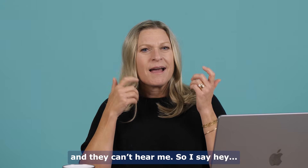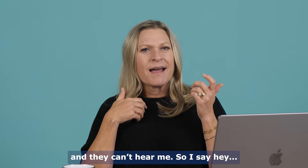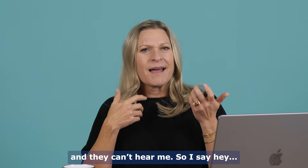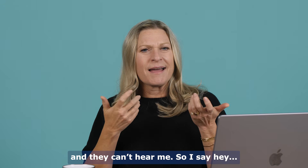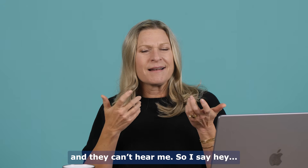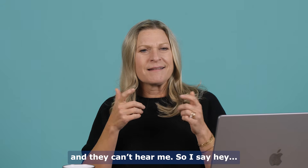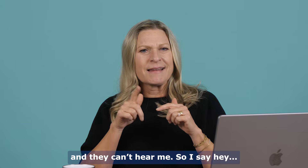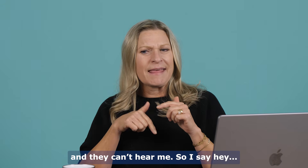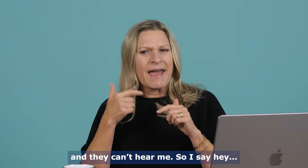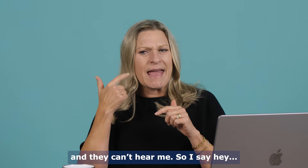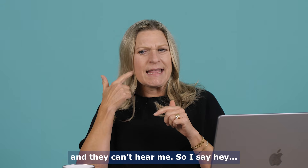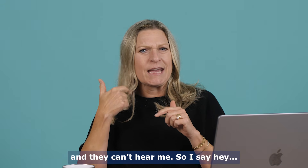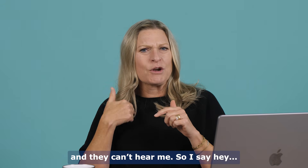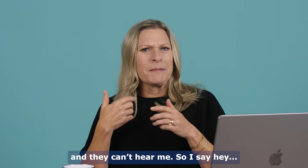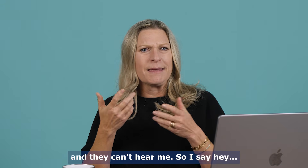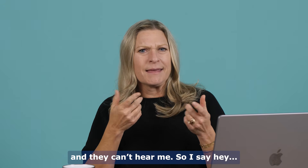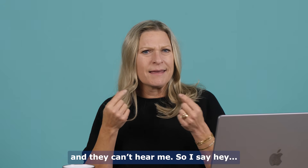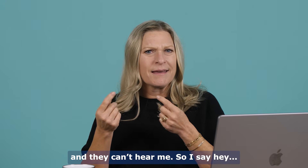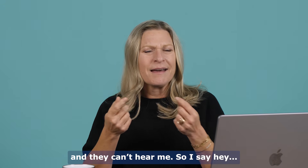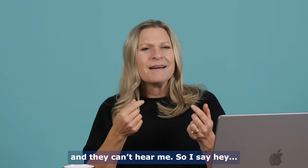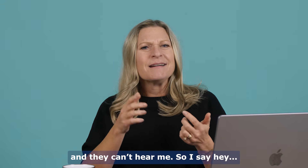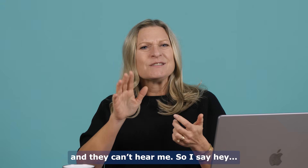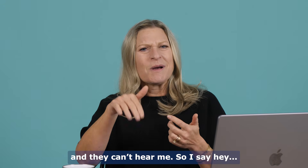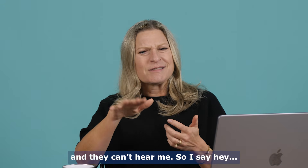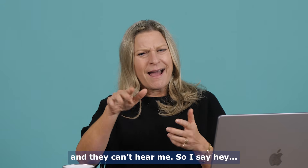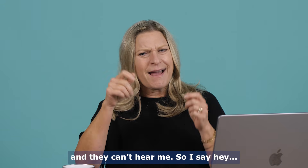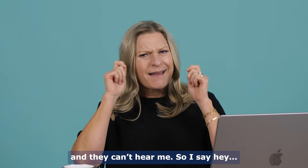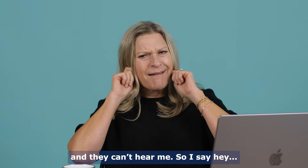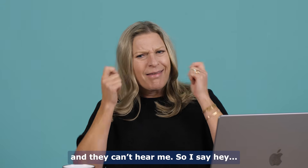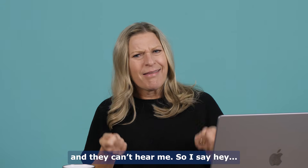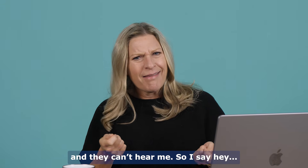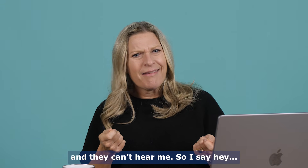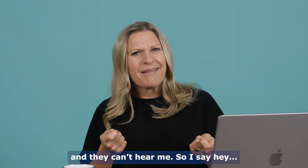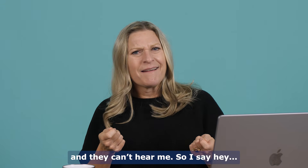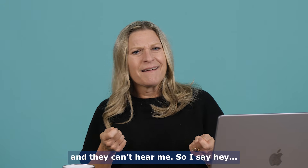and they can’t hear me. So I say hey...